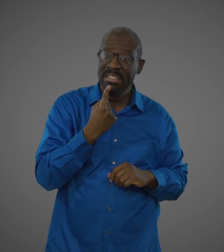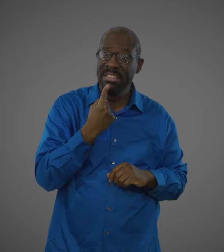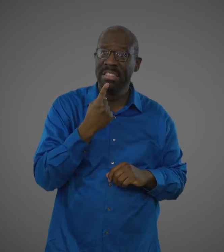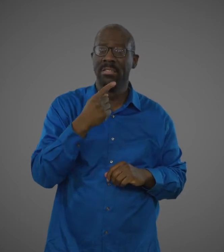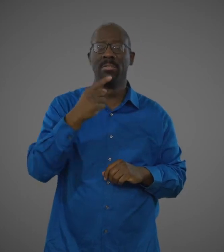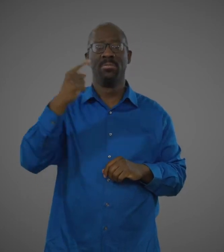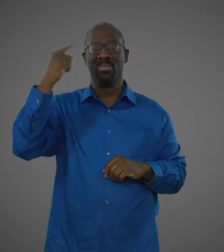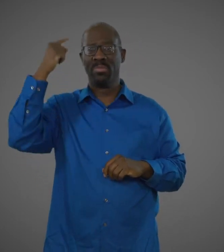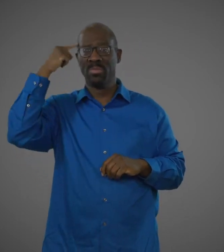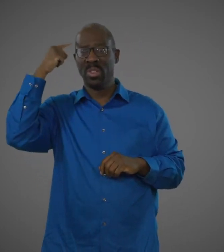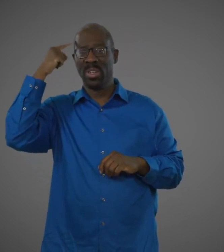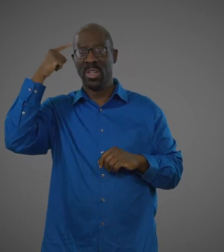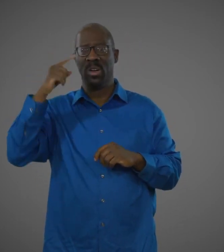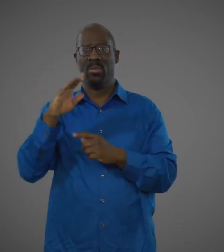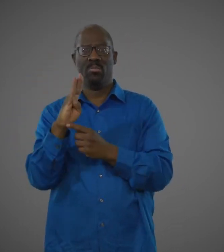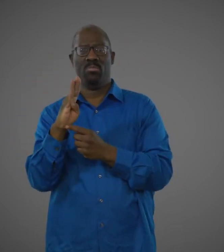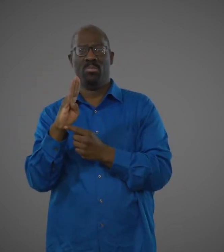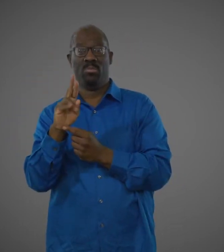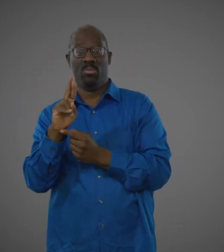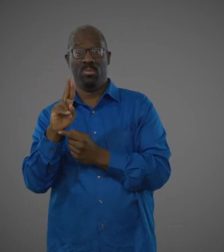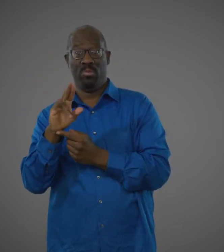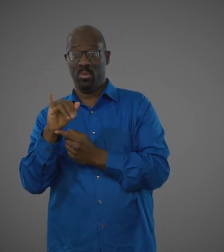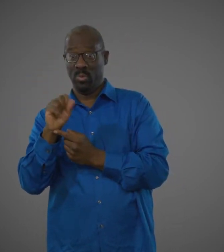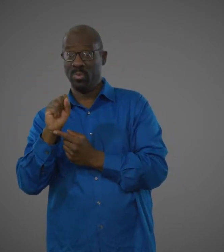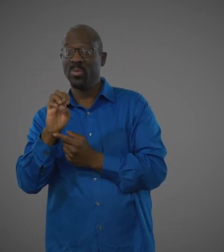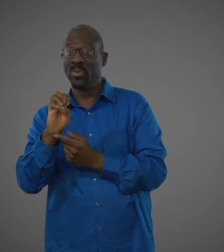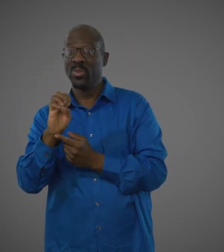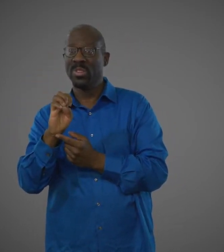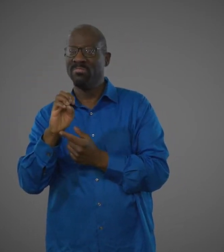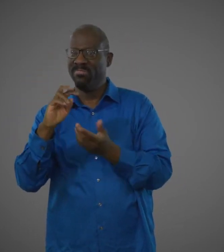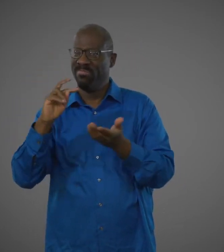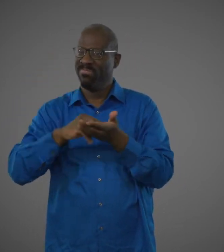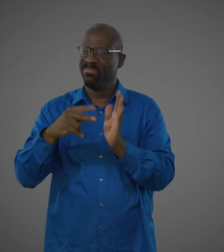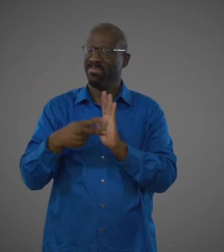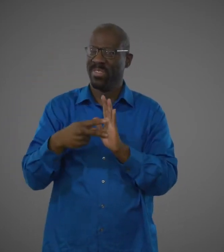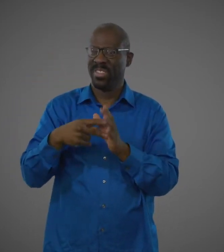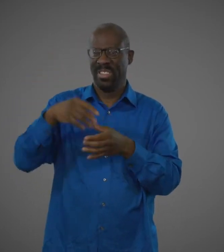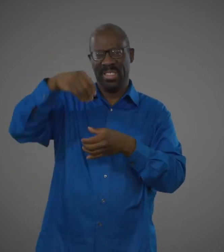A more serious kind is when the brain is actually bruised.